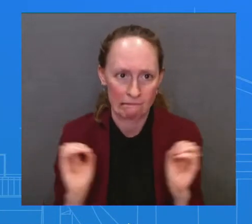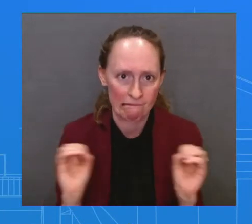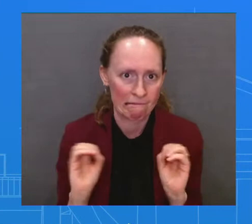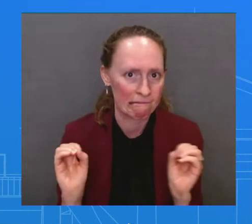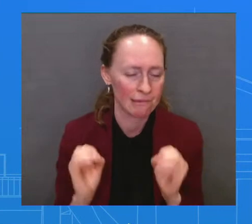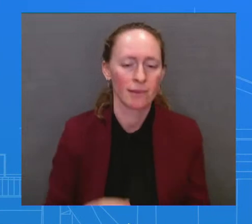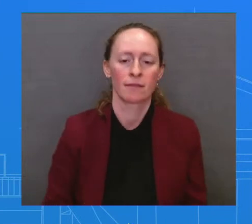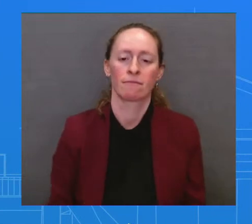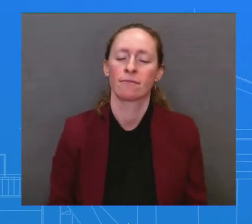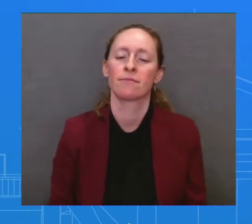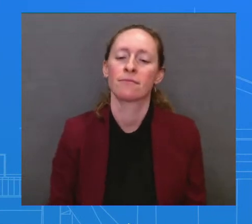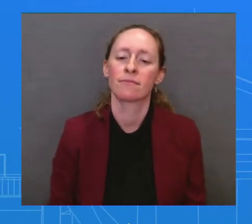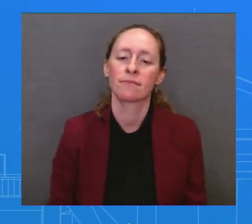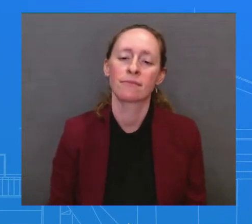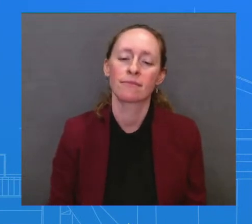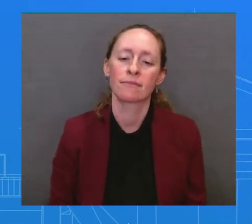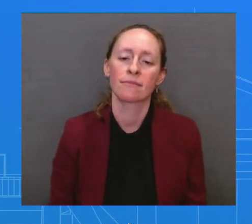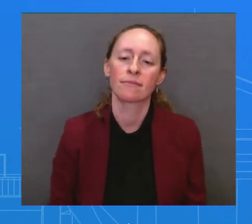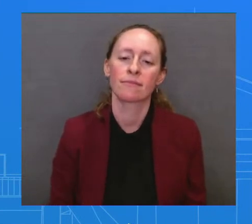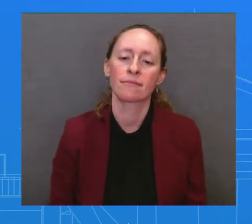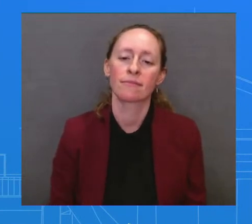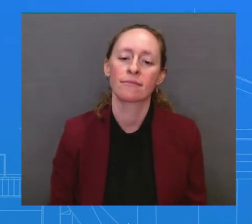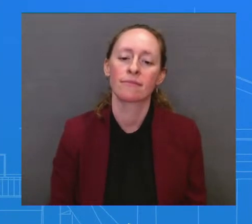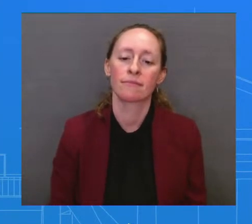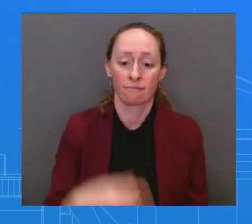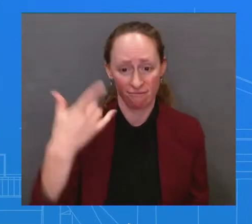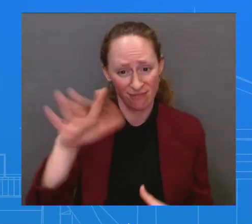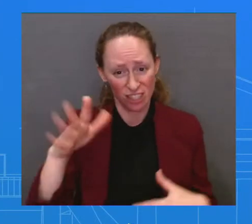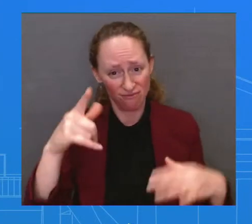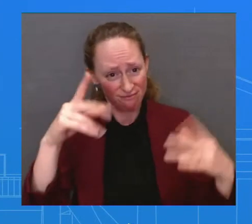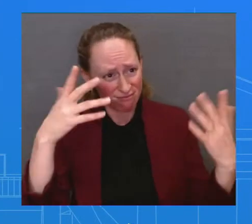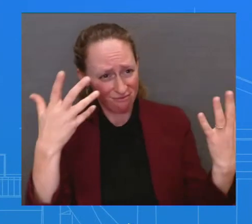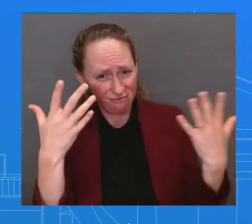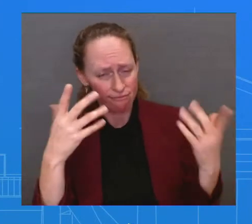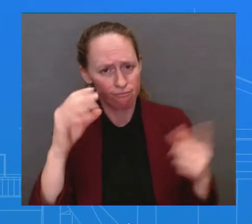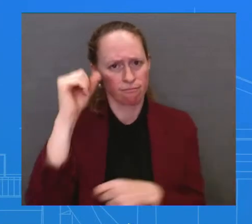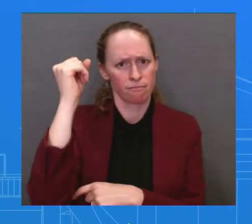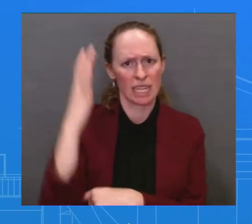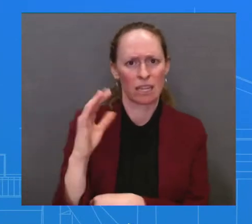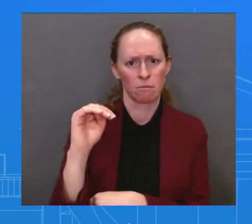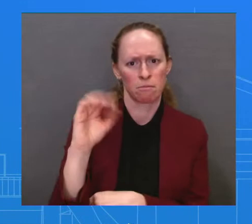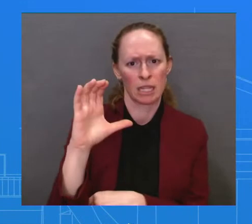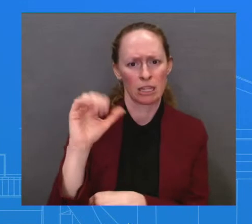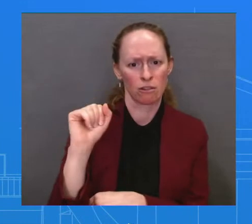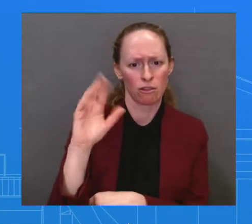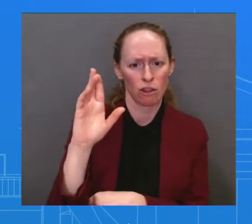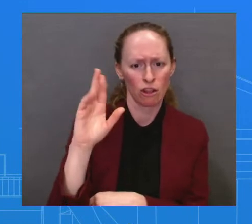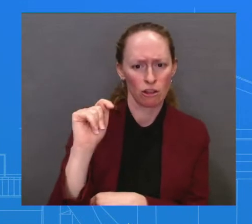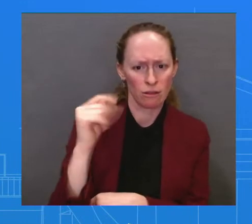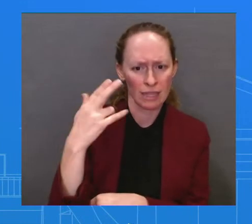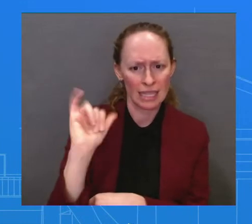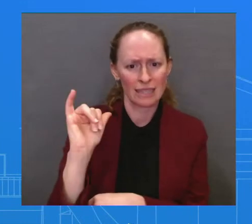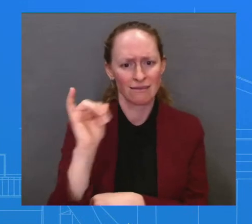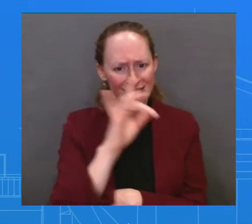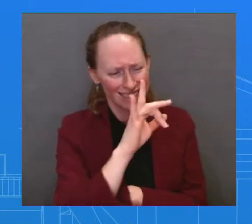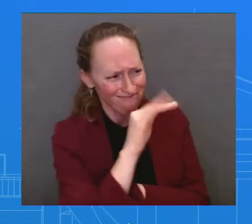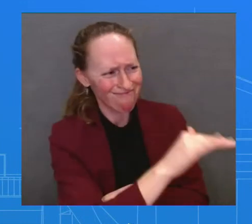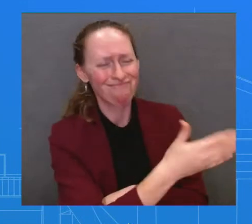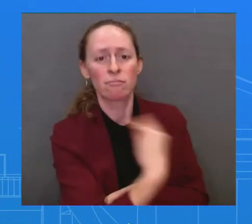turned down President Zelenskyy's desire to speak for a joint session of Congress. Obviously, they control Congress; you don't.